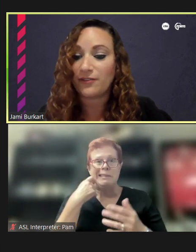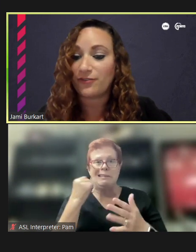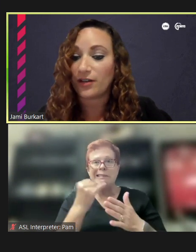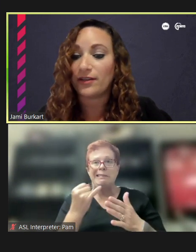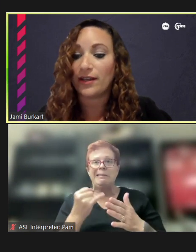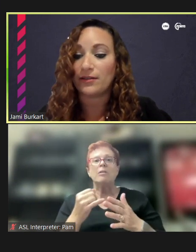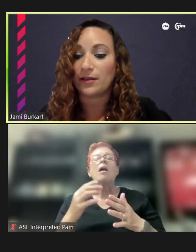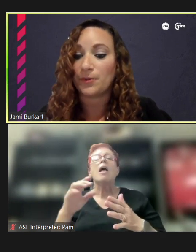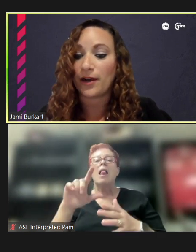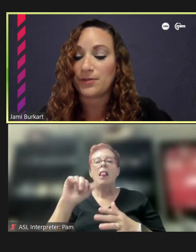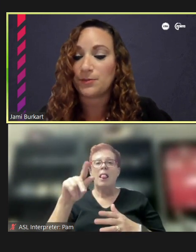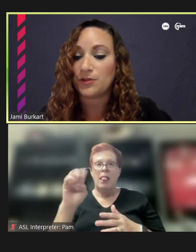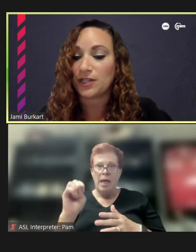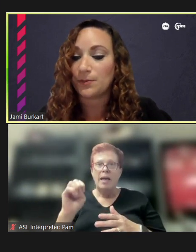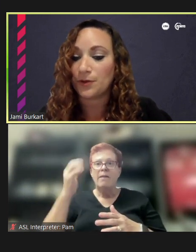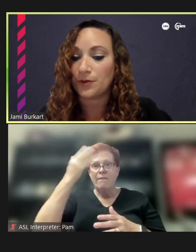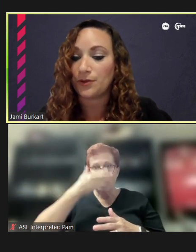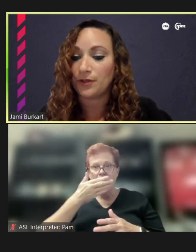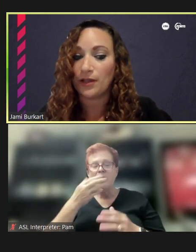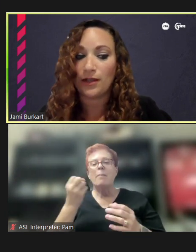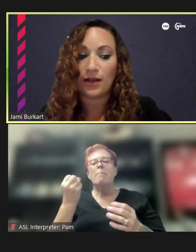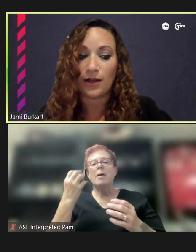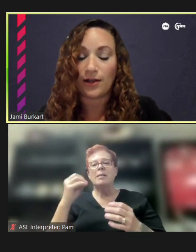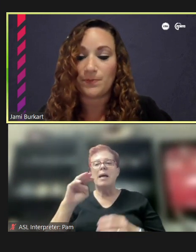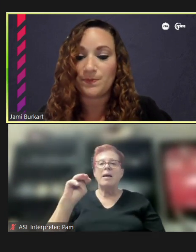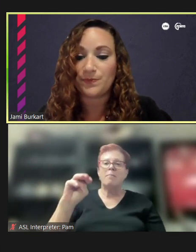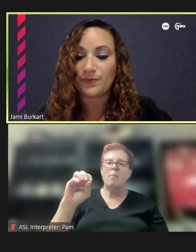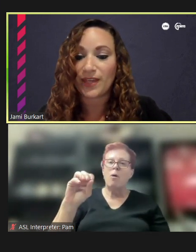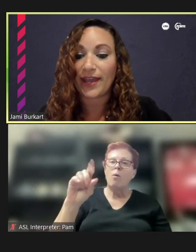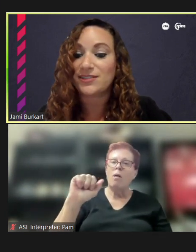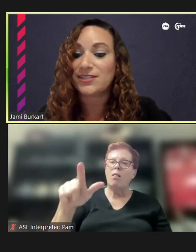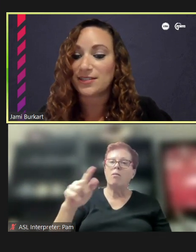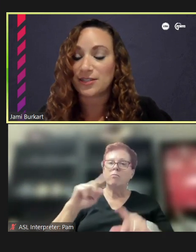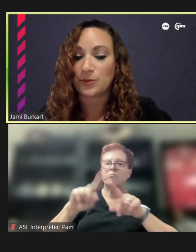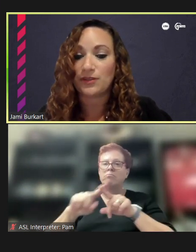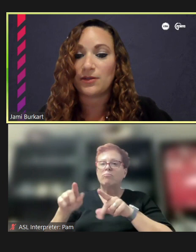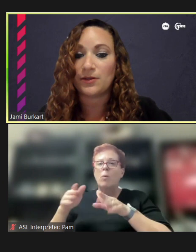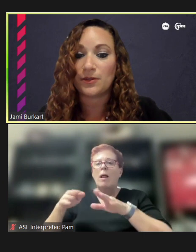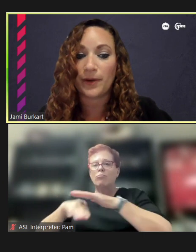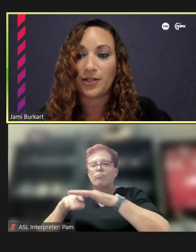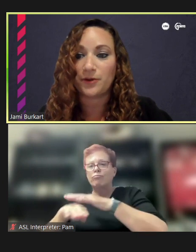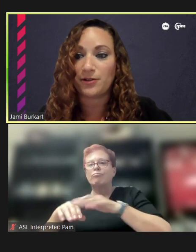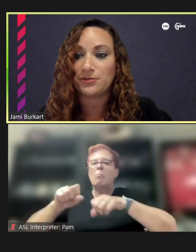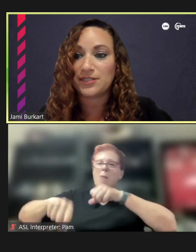lakefront and perhaps the multimodal access there with the the bike routes.